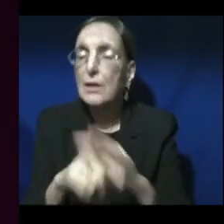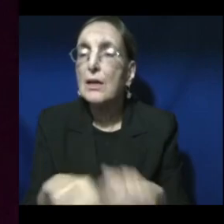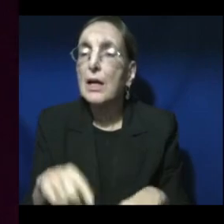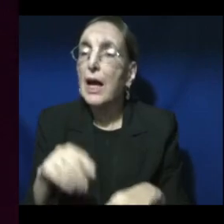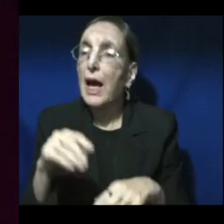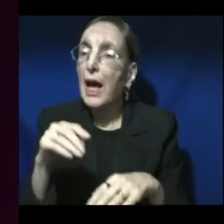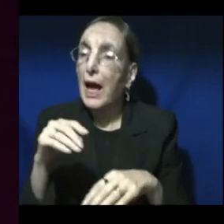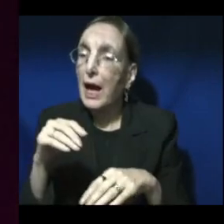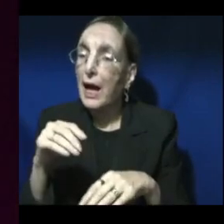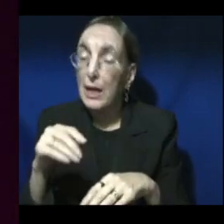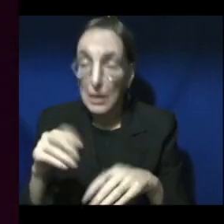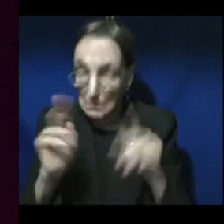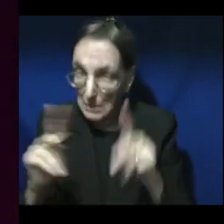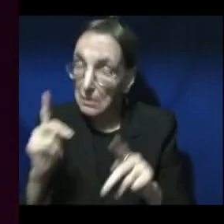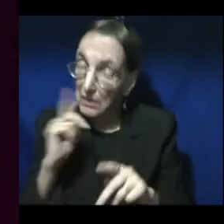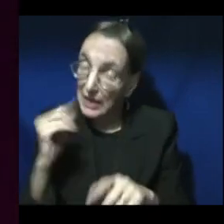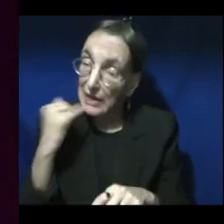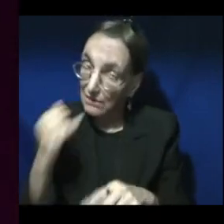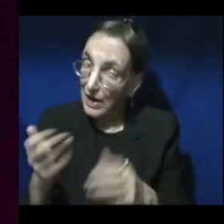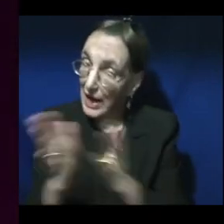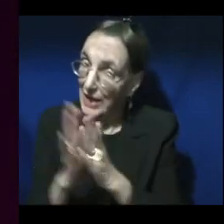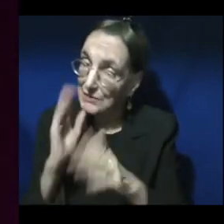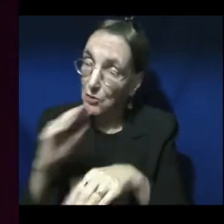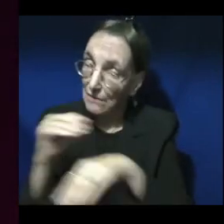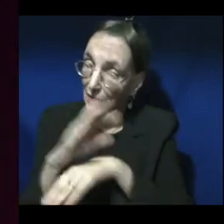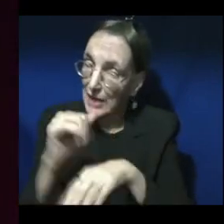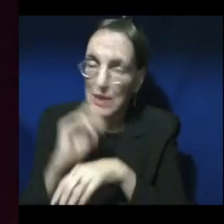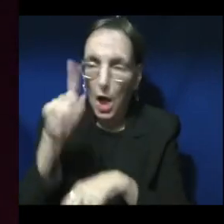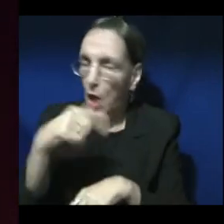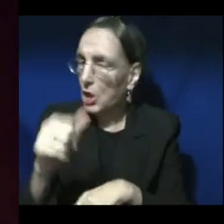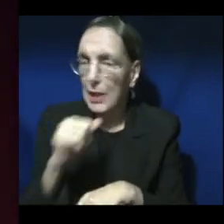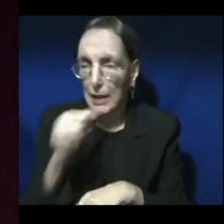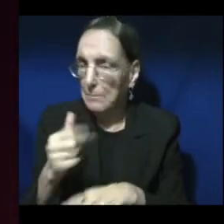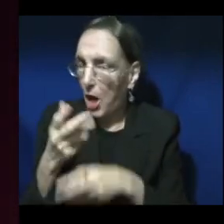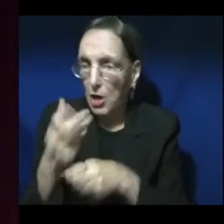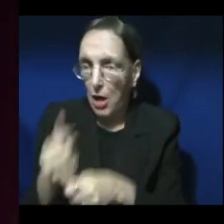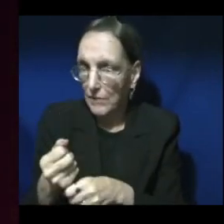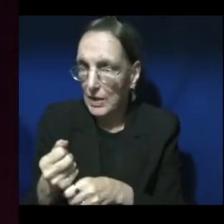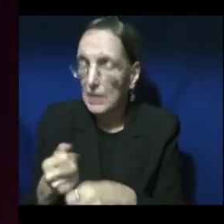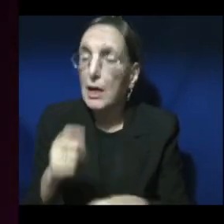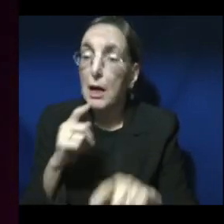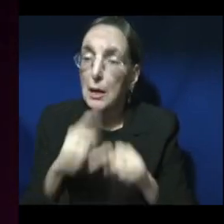not less. Why? Not only does it make them seem curious, which is good, but asking